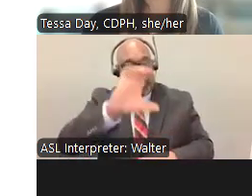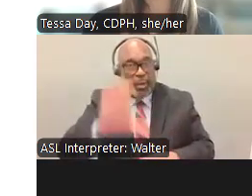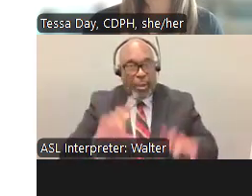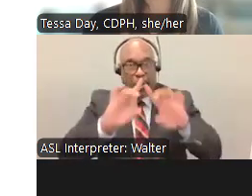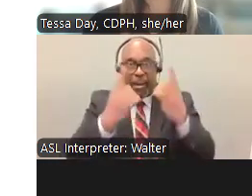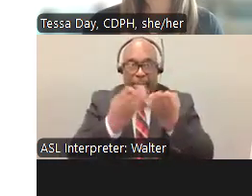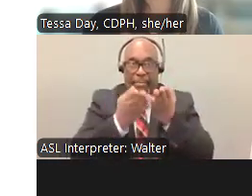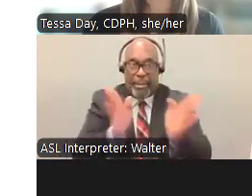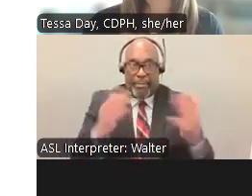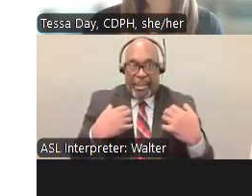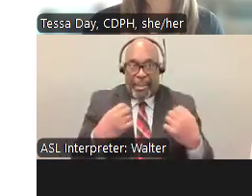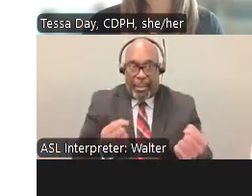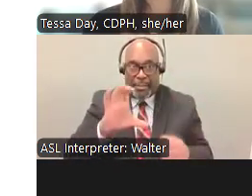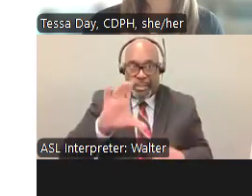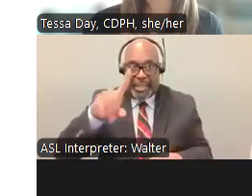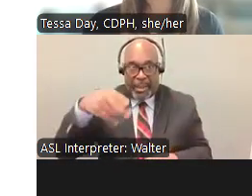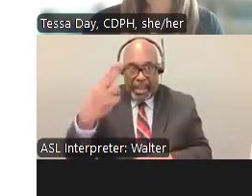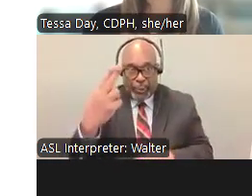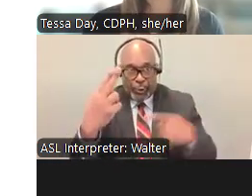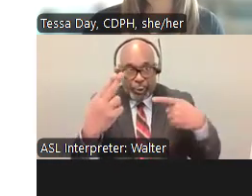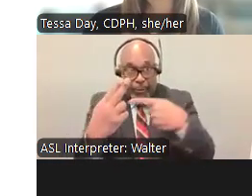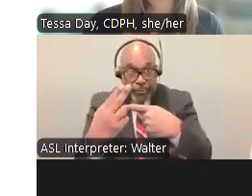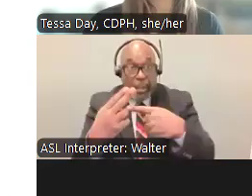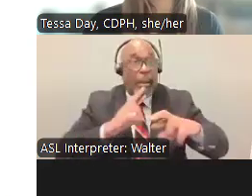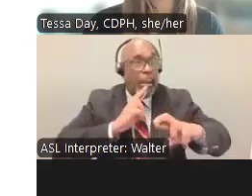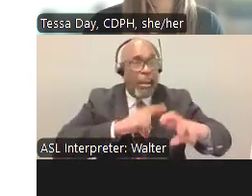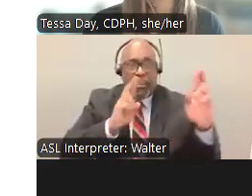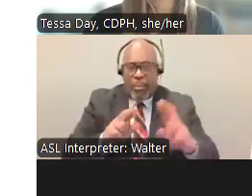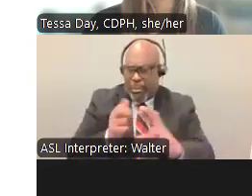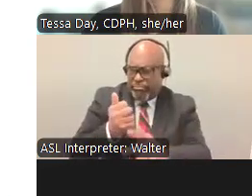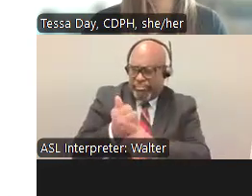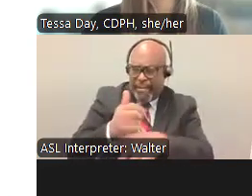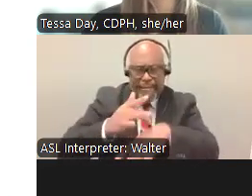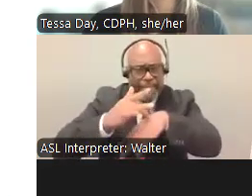13:17:24 of Public Health, or CDPH. The 13:17:26 report is available on both MOPD